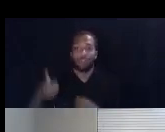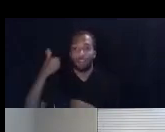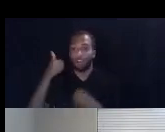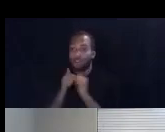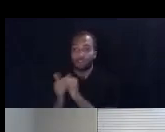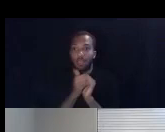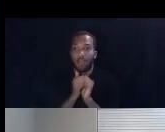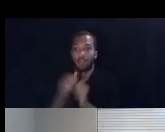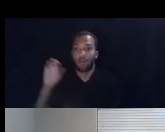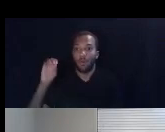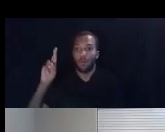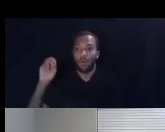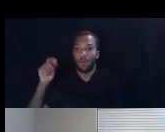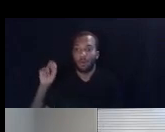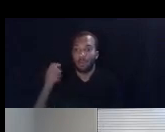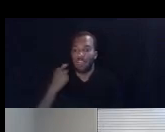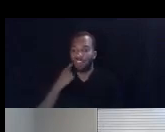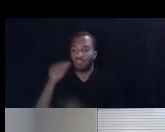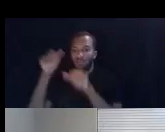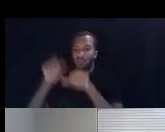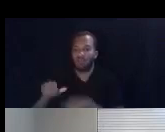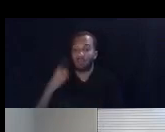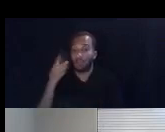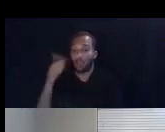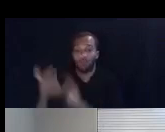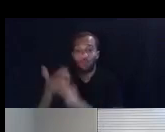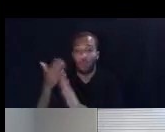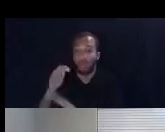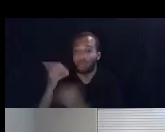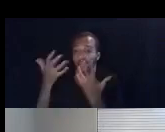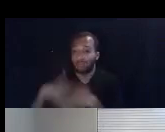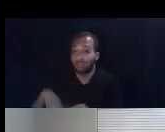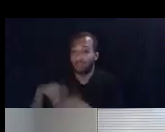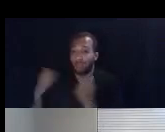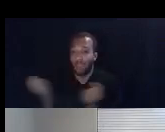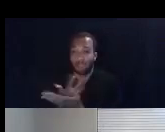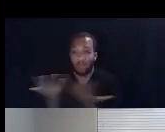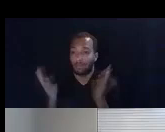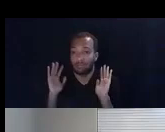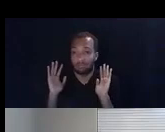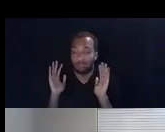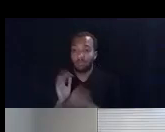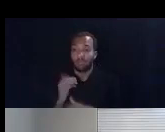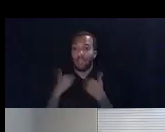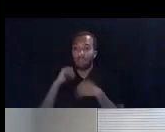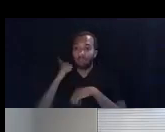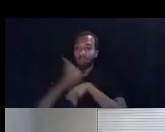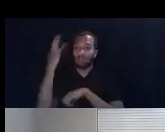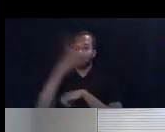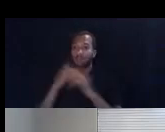Somebody else runs and does all of this. But they built this beautiful website, which I'd like to share with you.